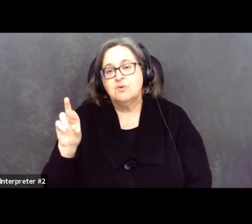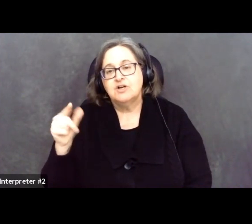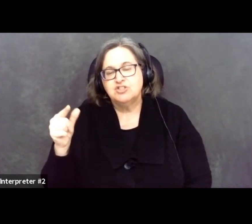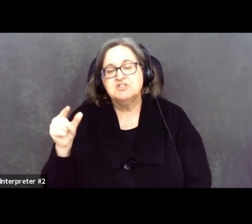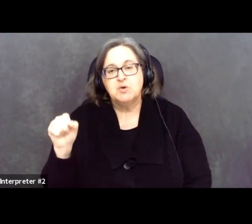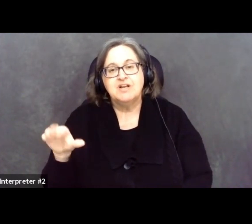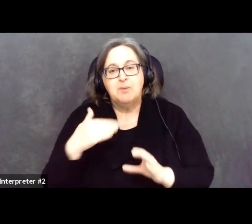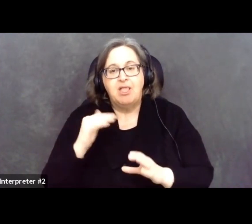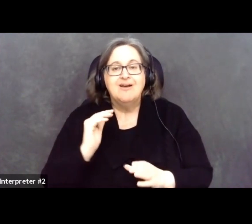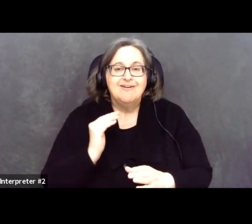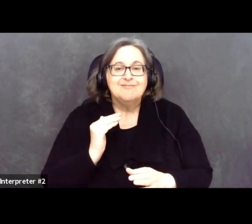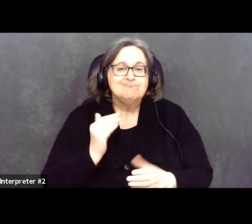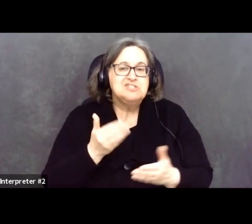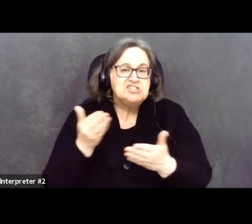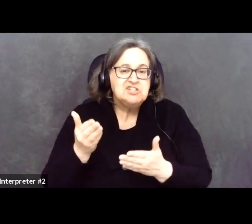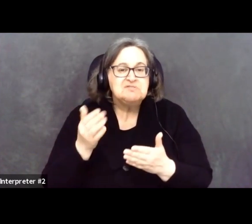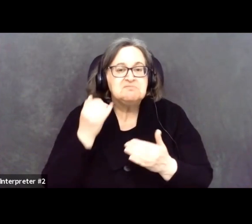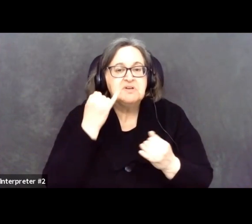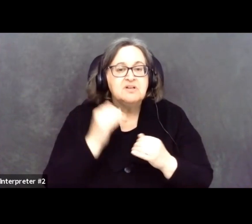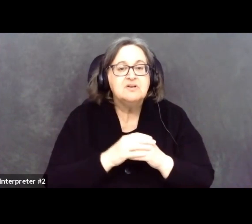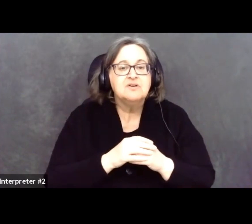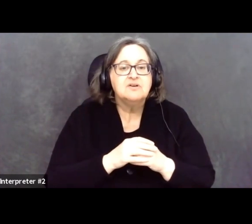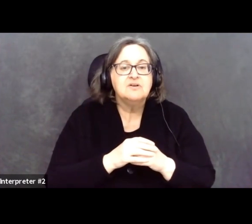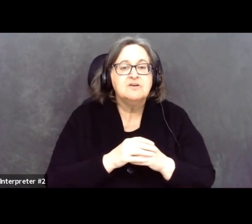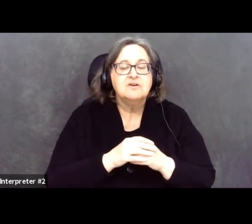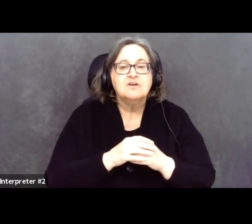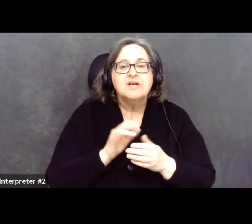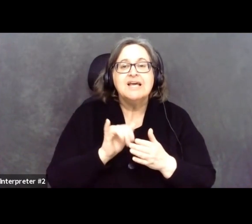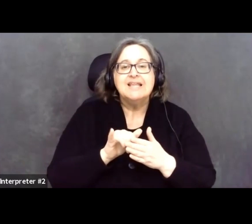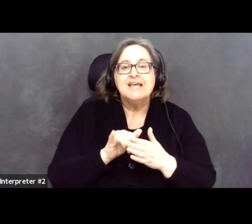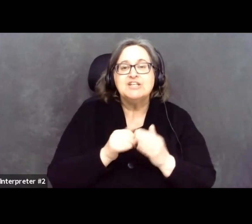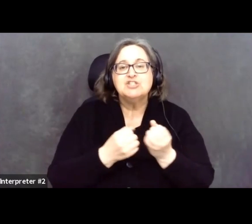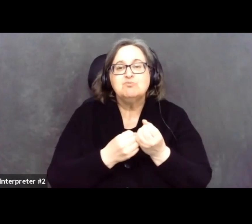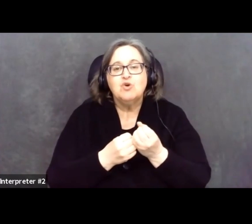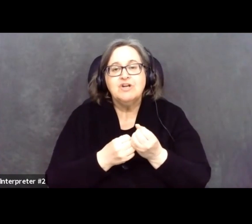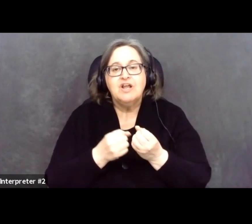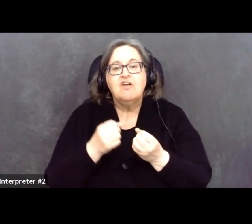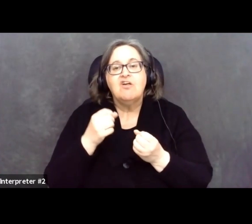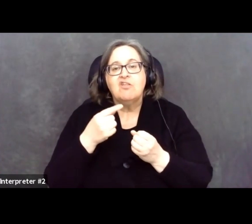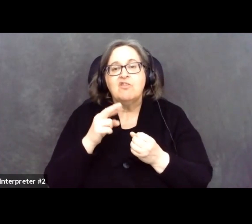That's our TBI provider as well as the larger stakeholder community.